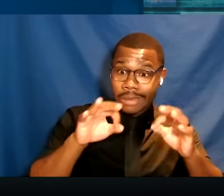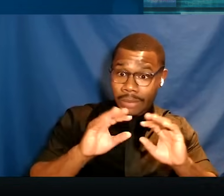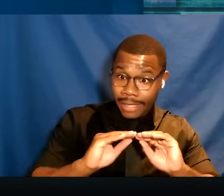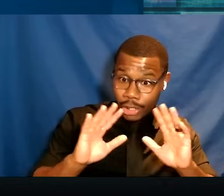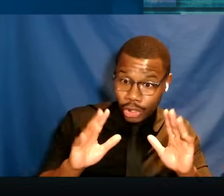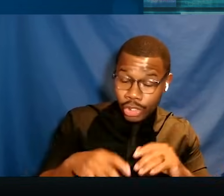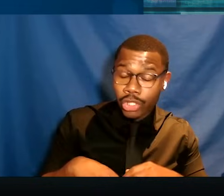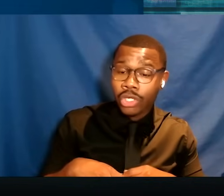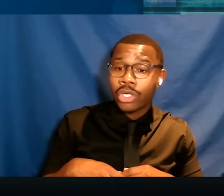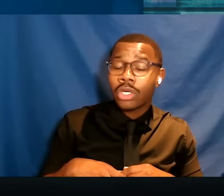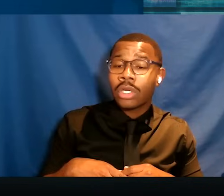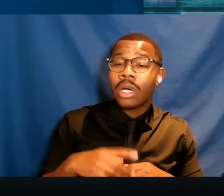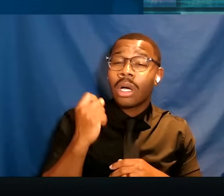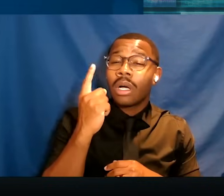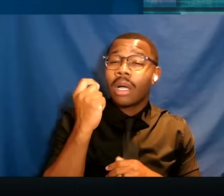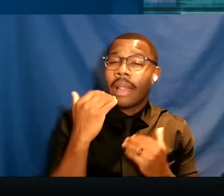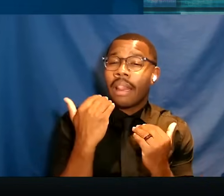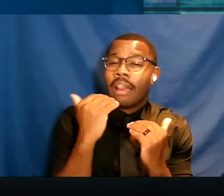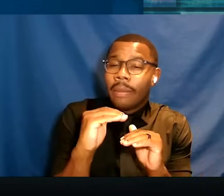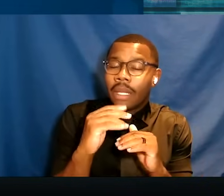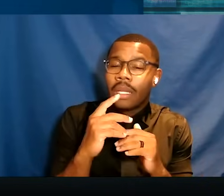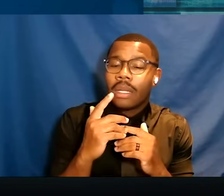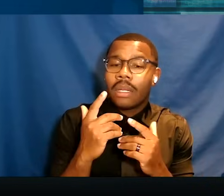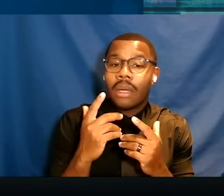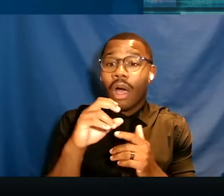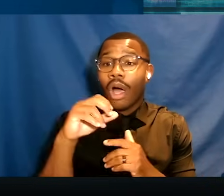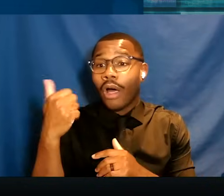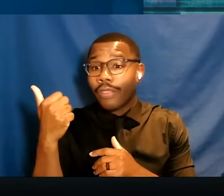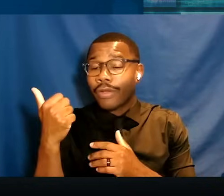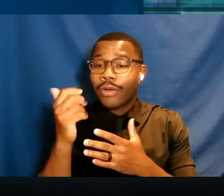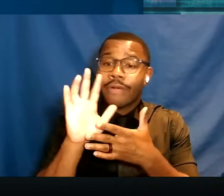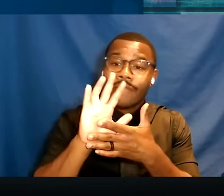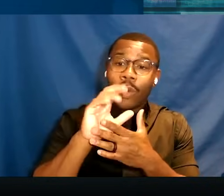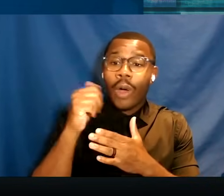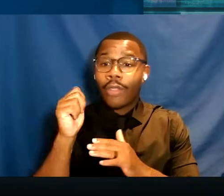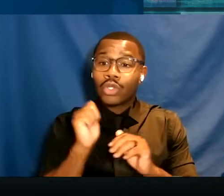or in another field or medium. So it really establishes your clear ownership